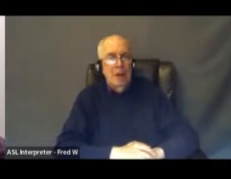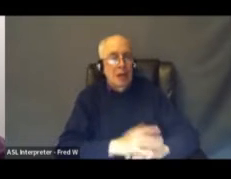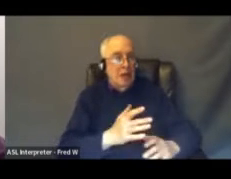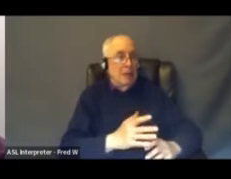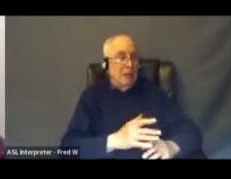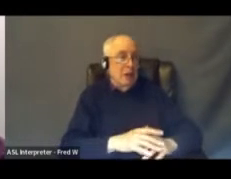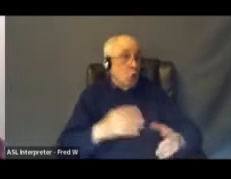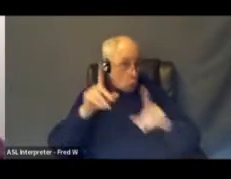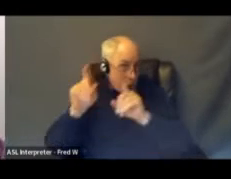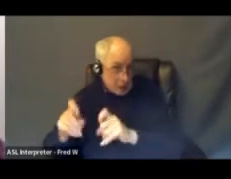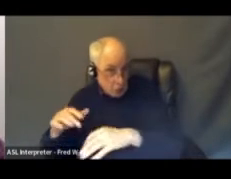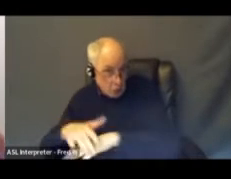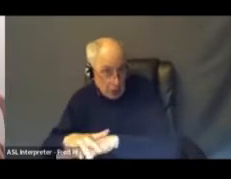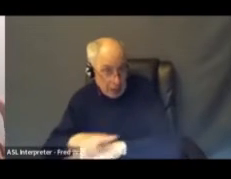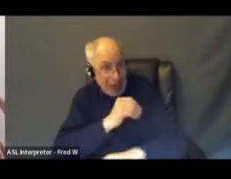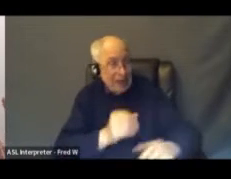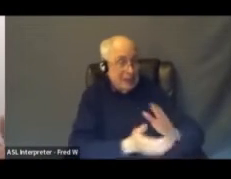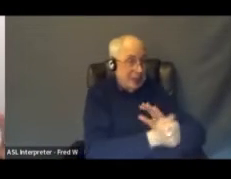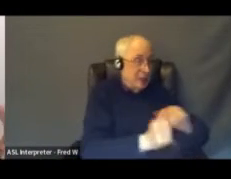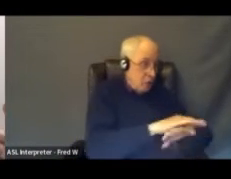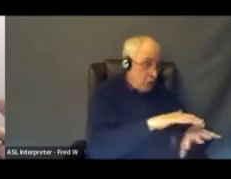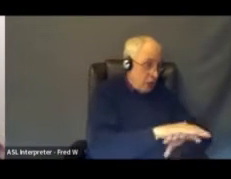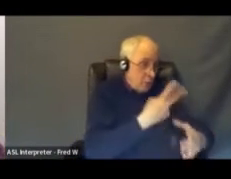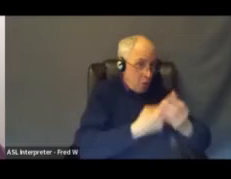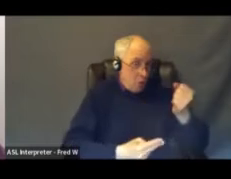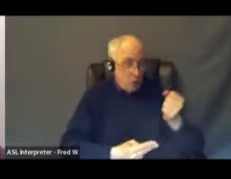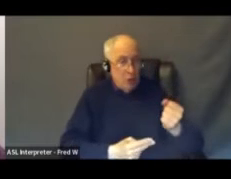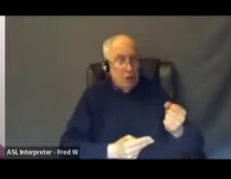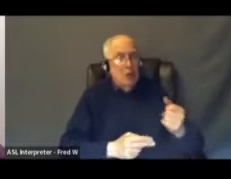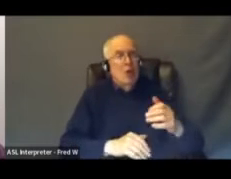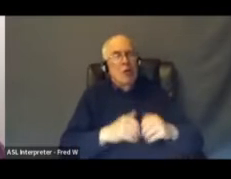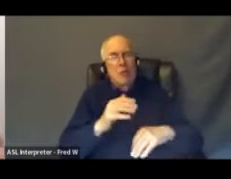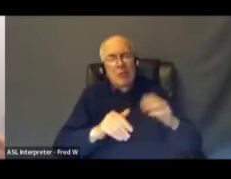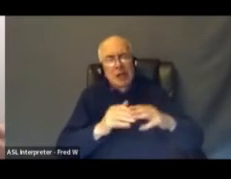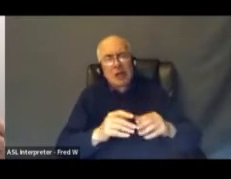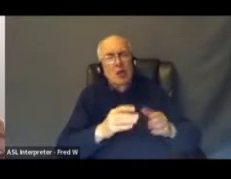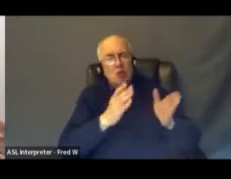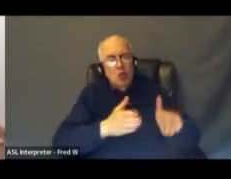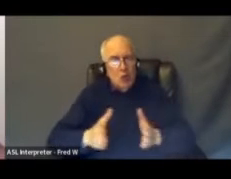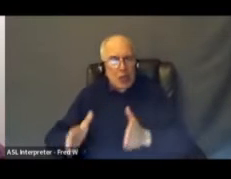overlap, like building a routine helps with everything it helps with managing our emotions, it helps with managing our memory,